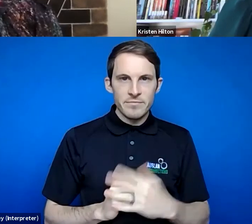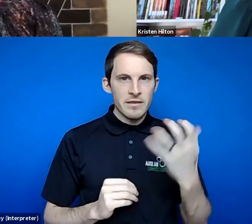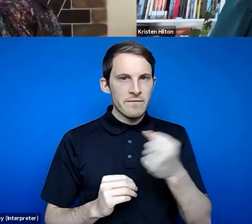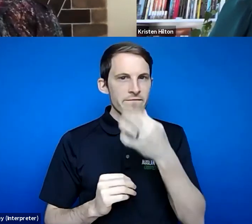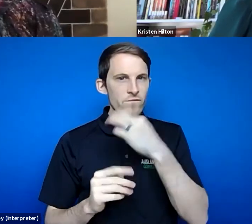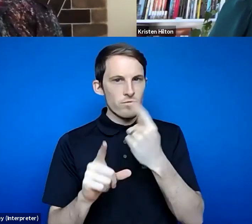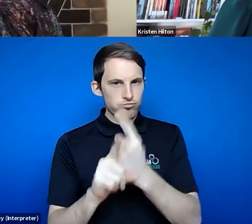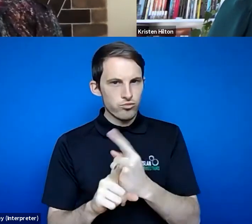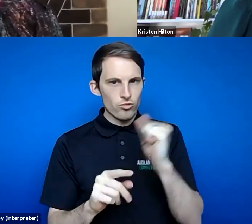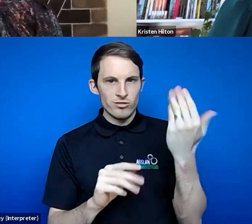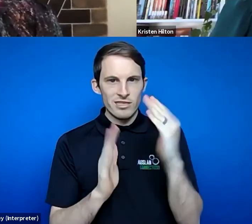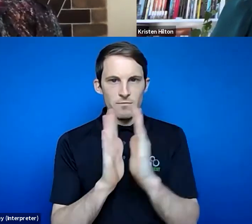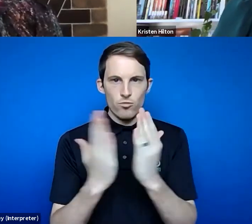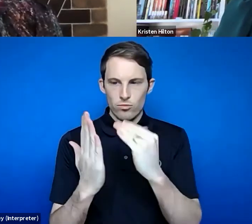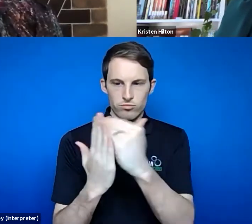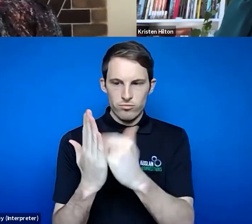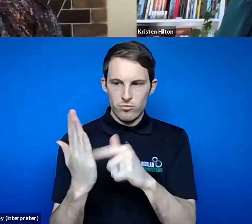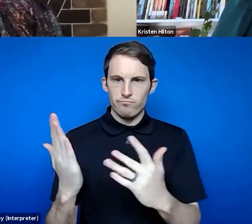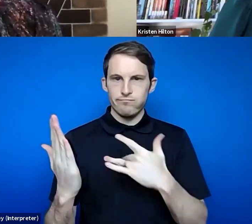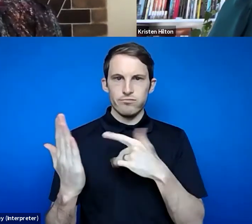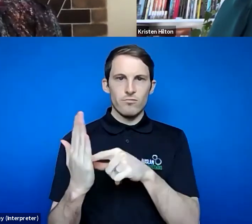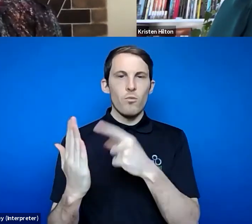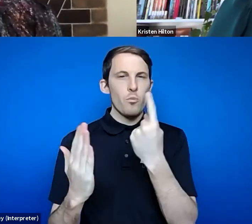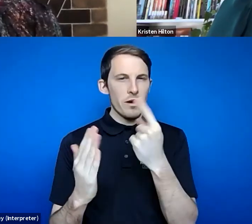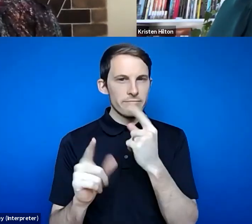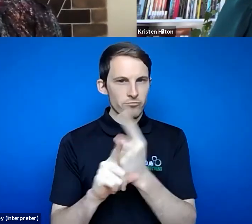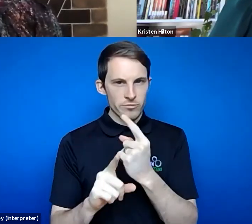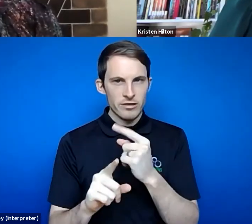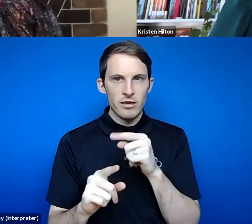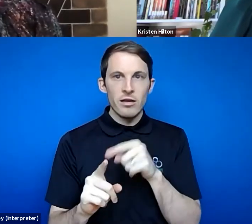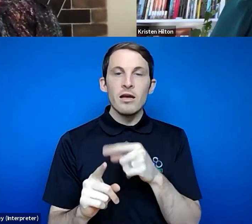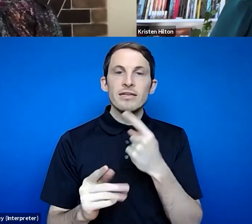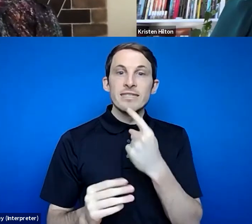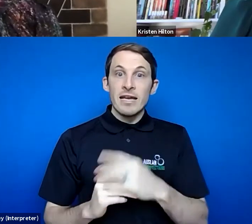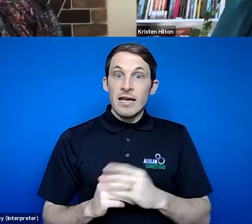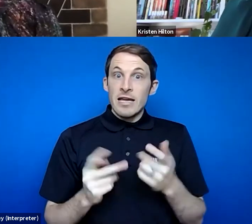that really resonated with me one of which was "when we approach gender equality, we